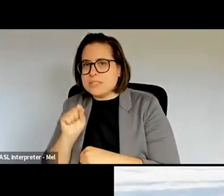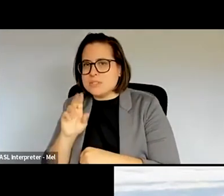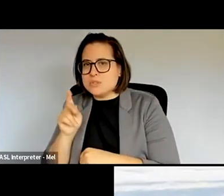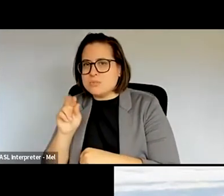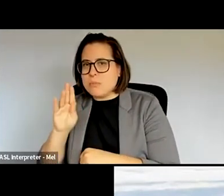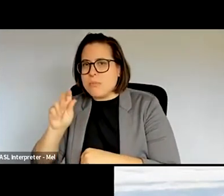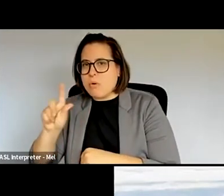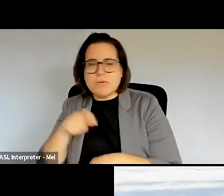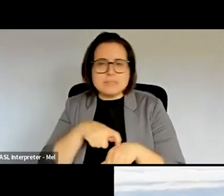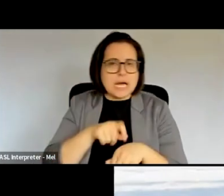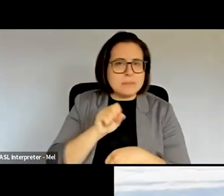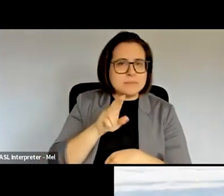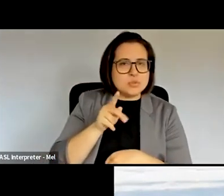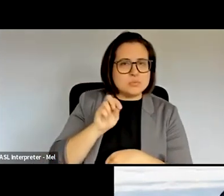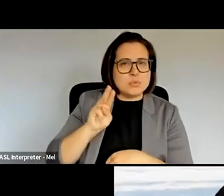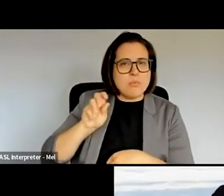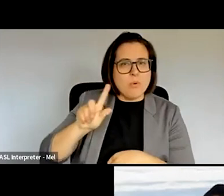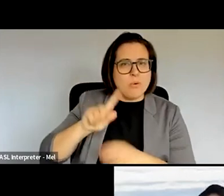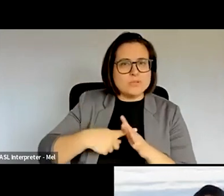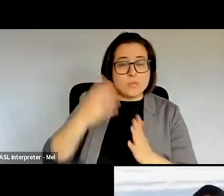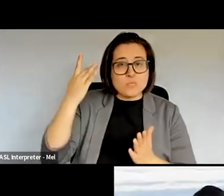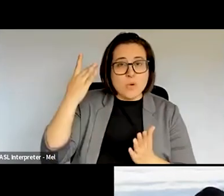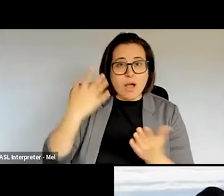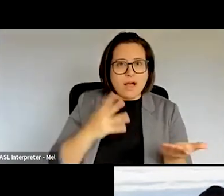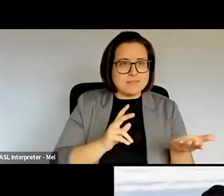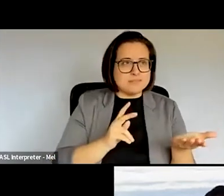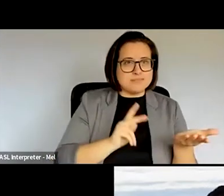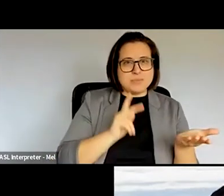Super Bowl start because they anticipated that would be a popular query and then that